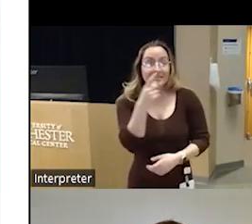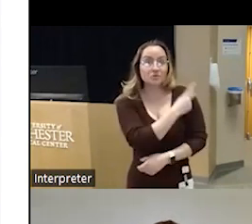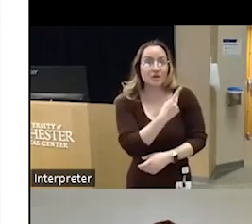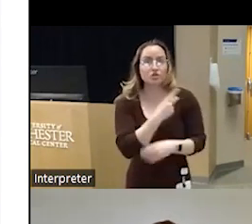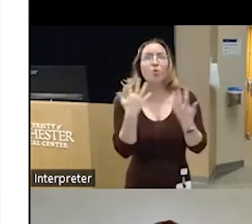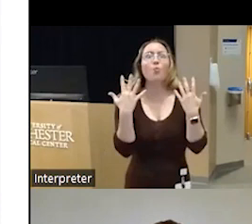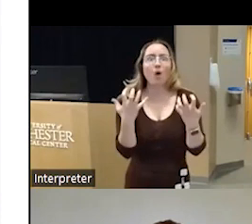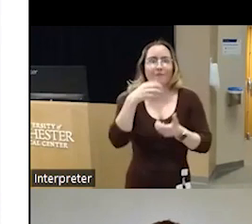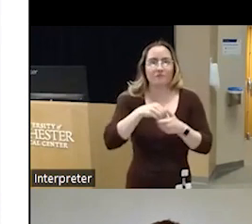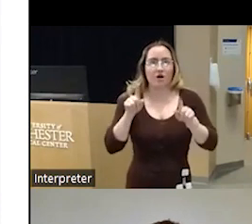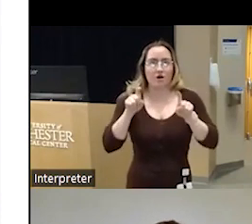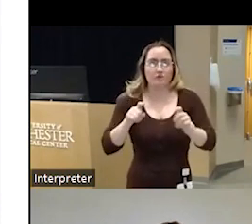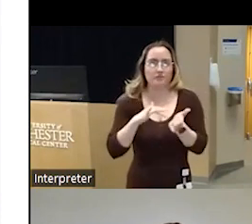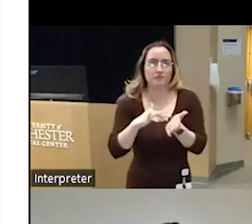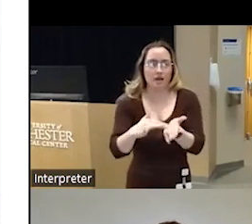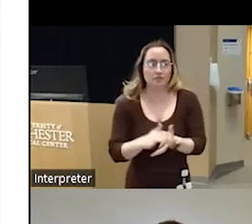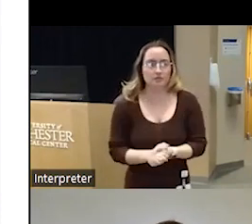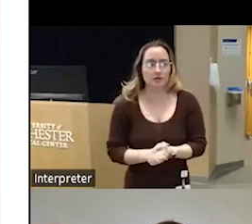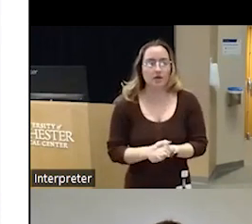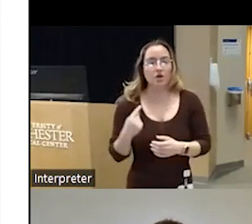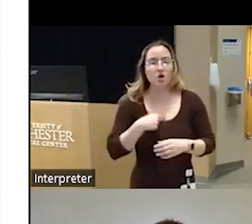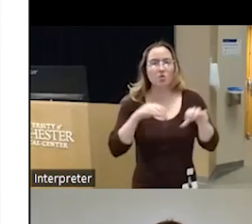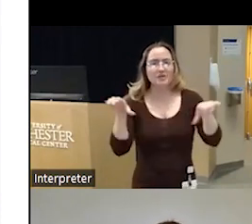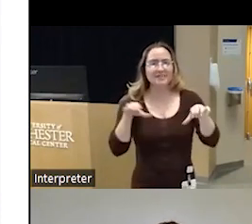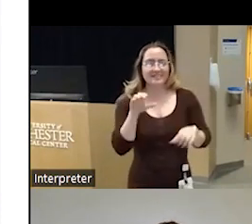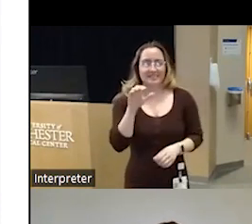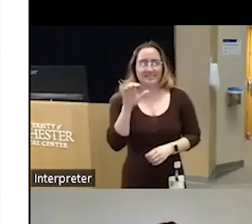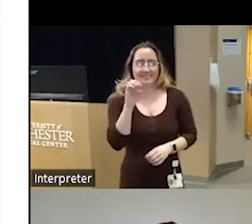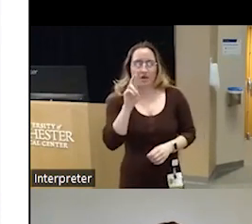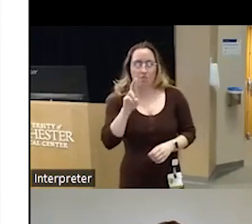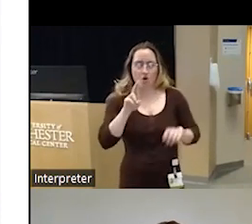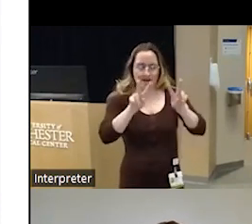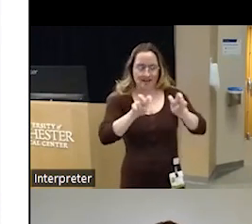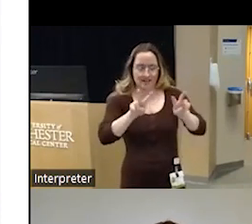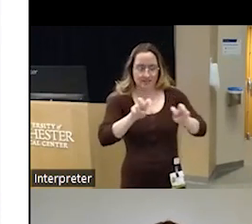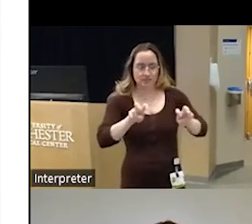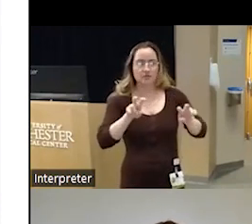We didn't have met analysis looking at more comprehensive patients that didn't select their effects